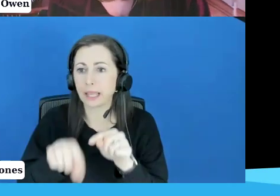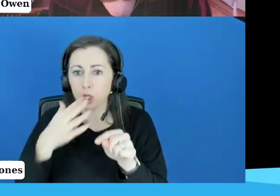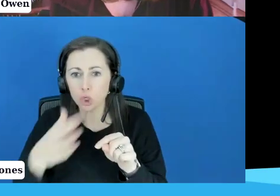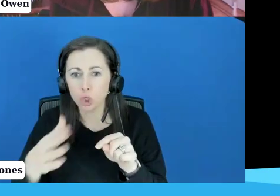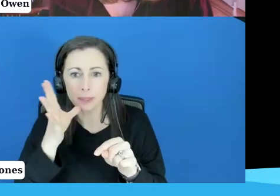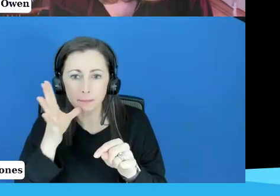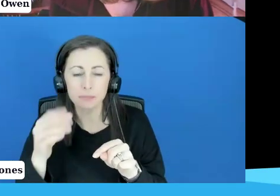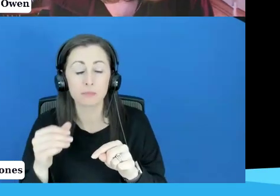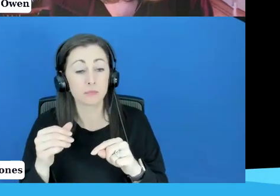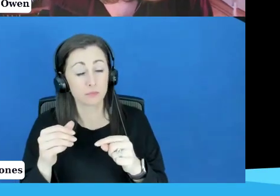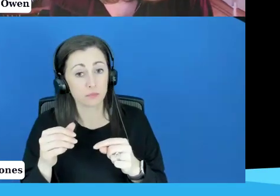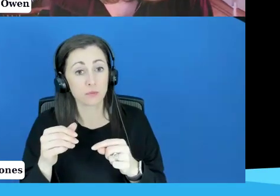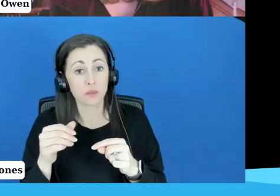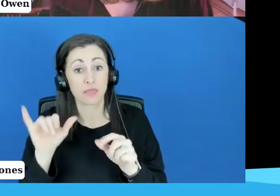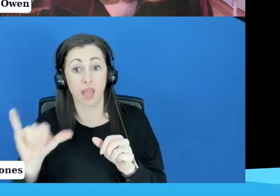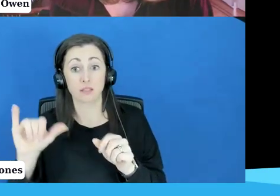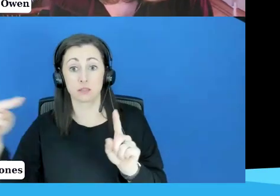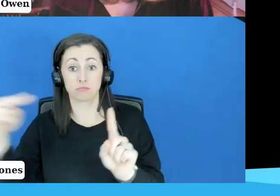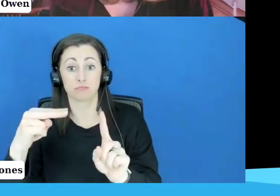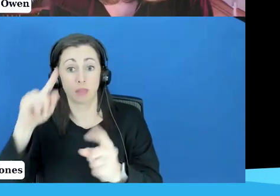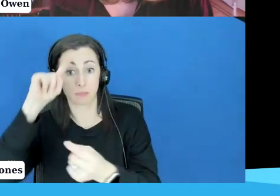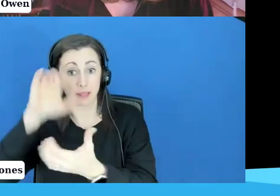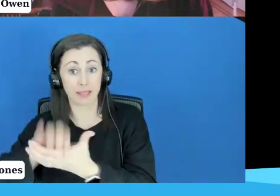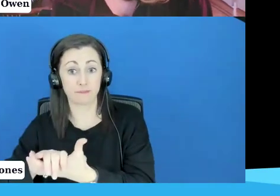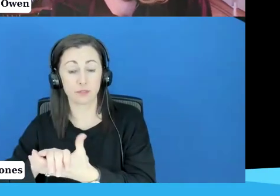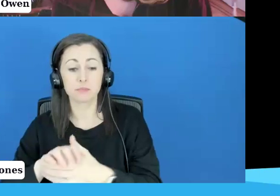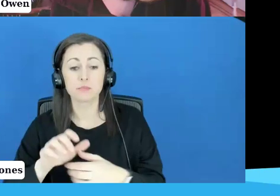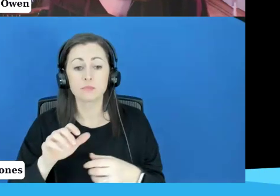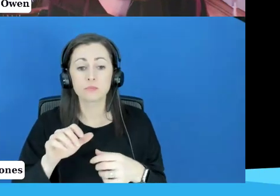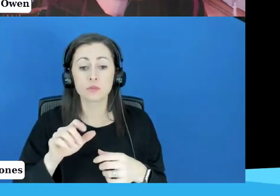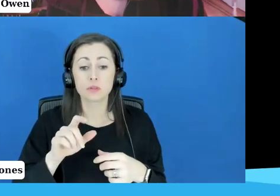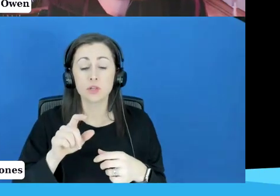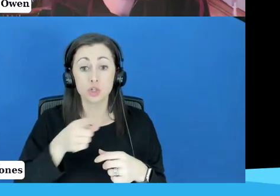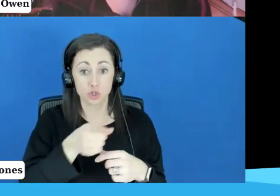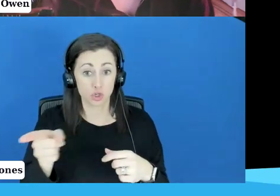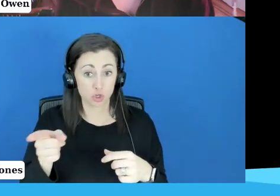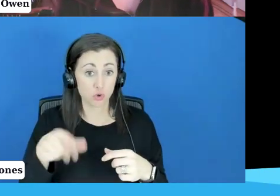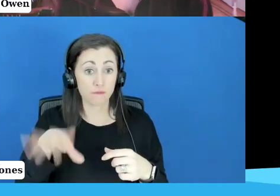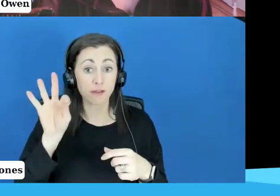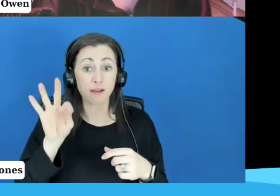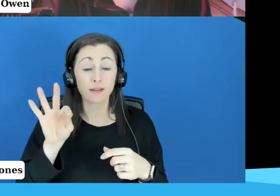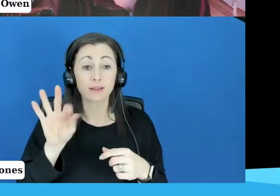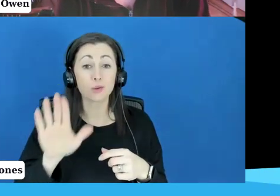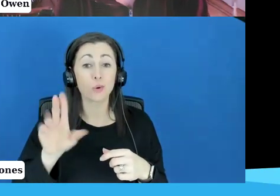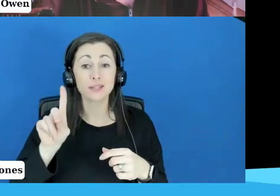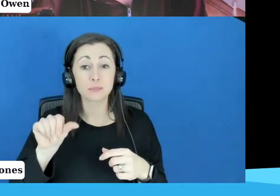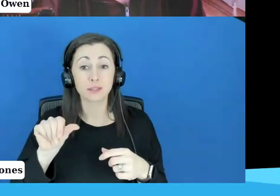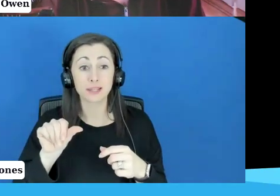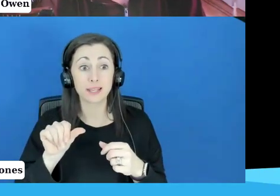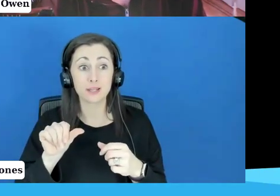Are there ways that you found that your disability is actually an asset when it comes to being a mother?